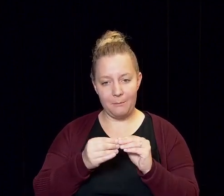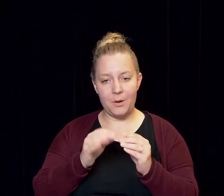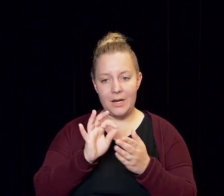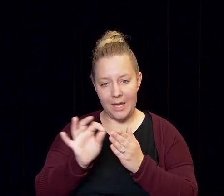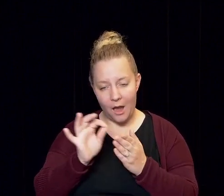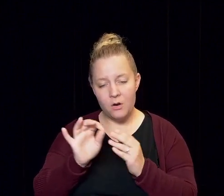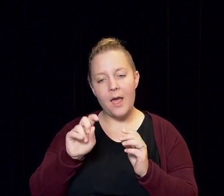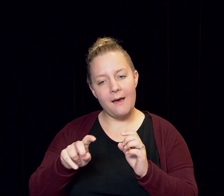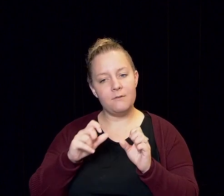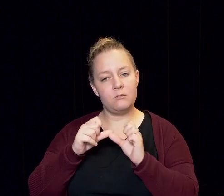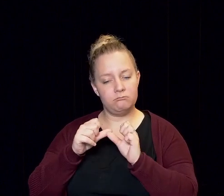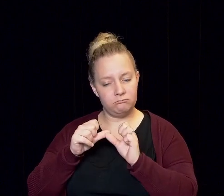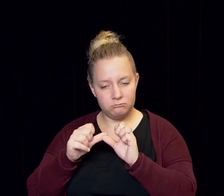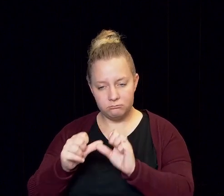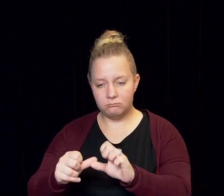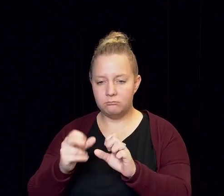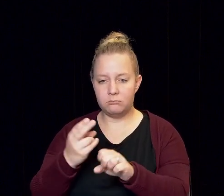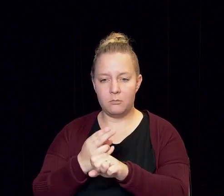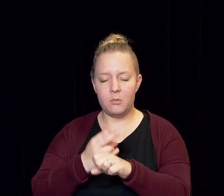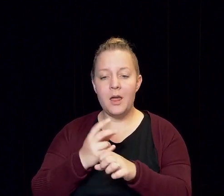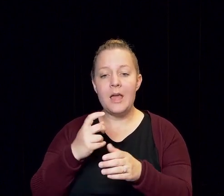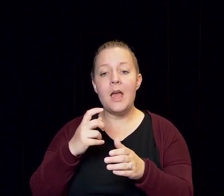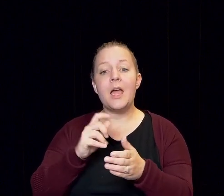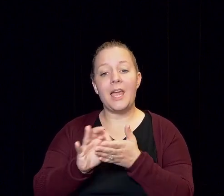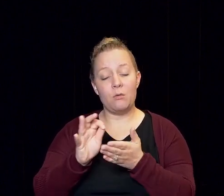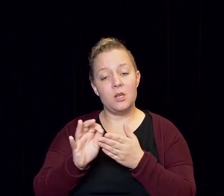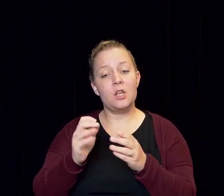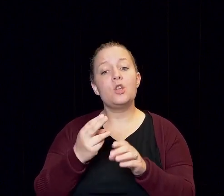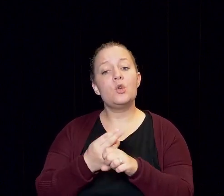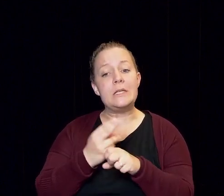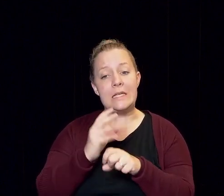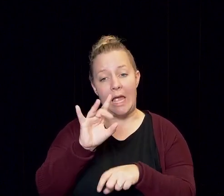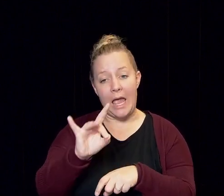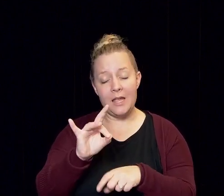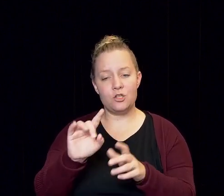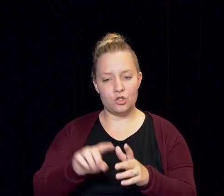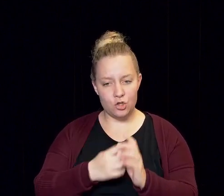count by that. So, I counted by 8 so I had to start with 8, 16, 24 even though I didn't use